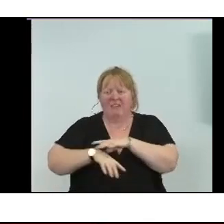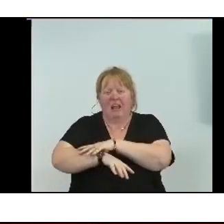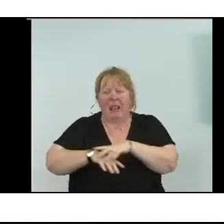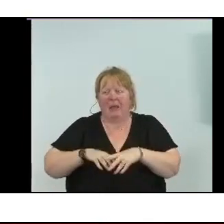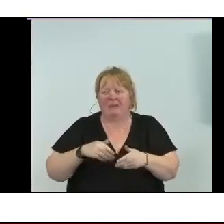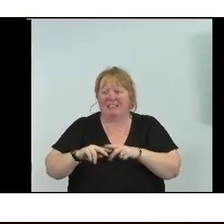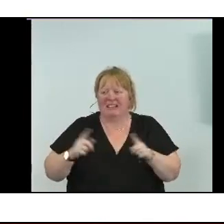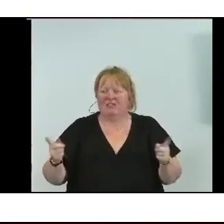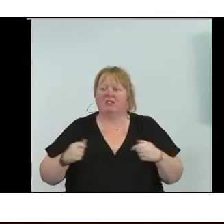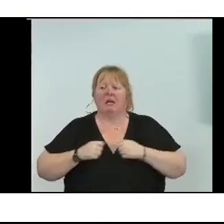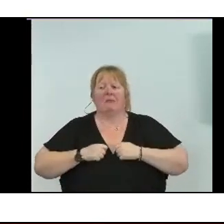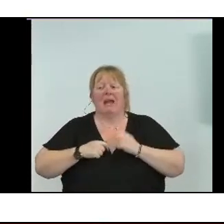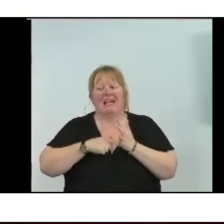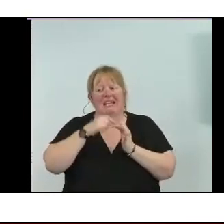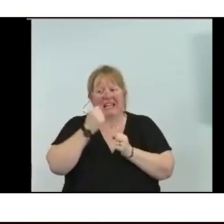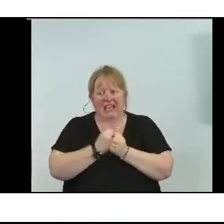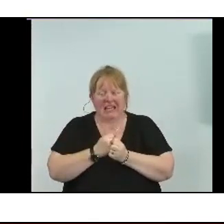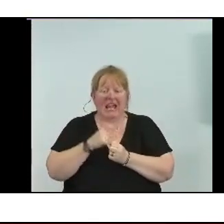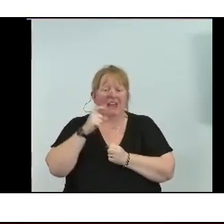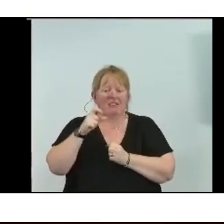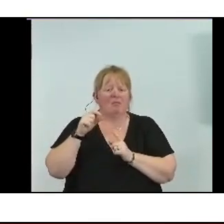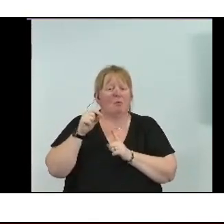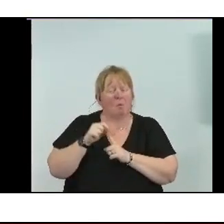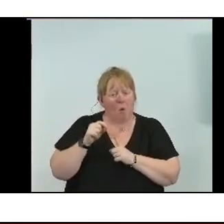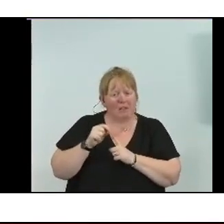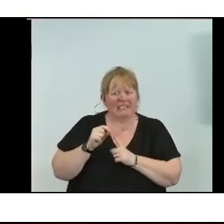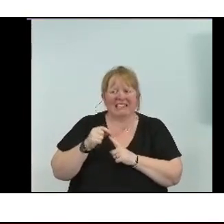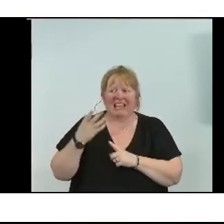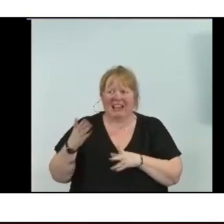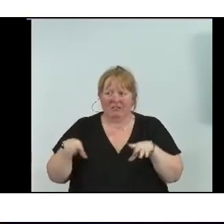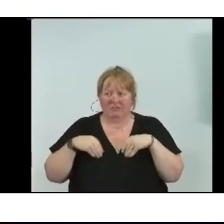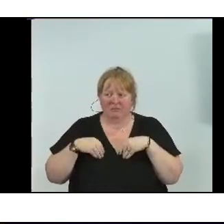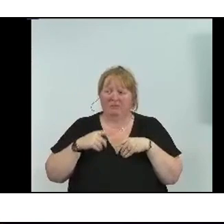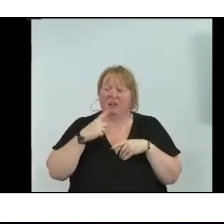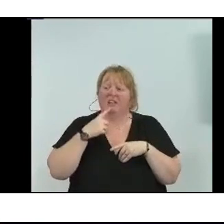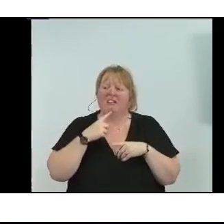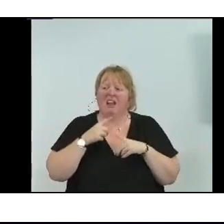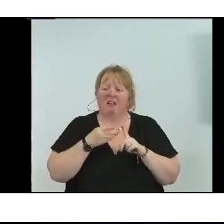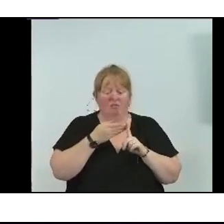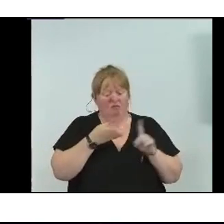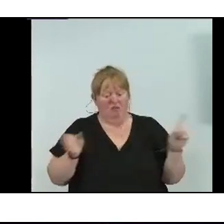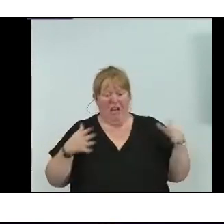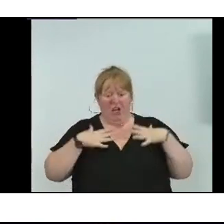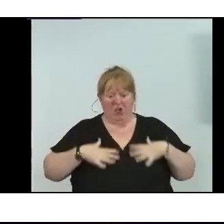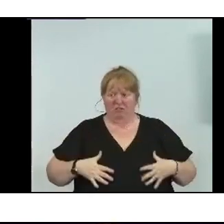my name's Tegan, and I have Cerebral Palsy. [Emma] This range, I think it's huge. Not just